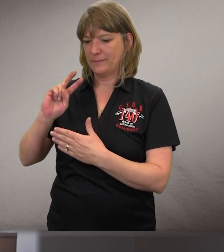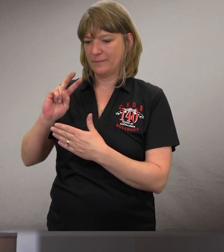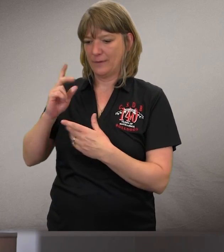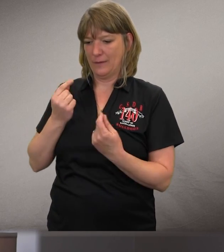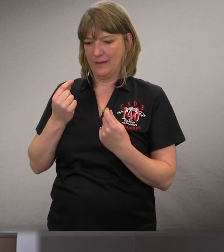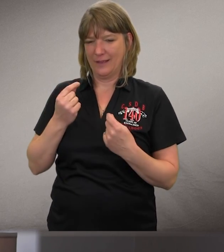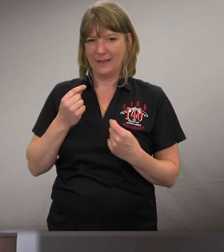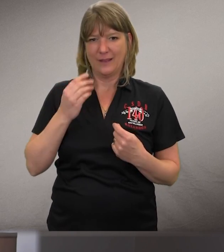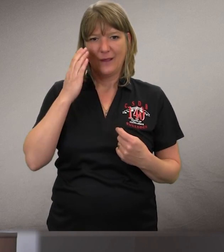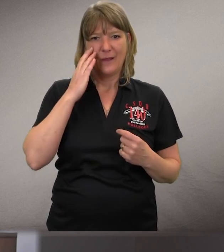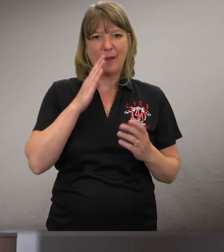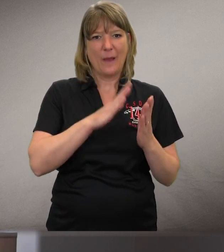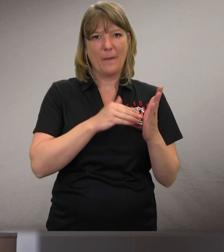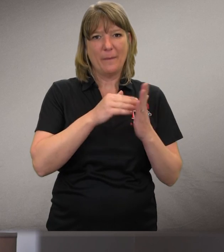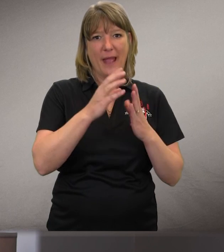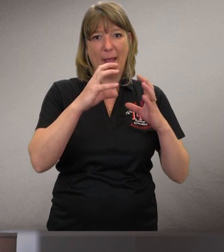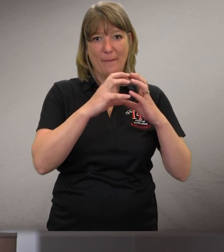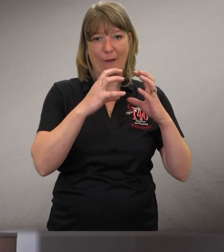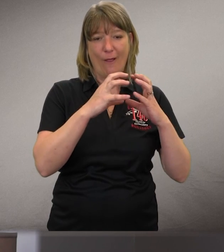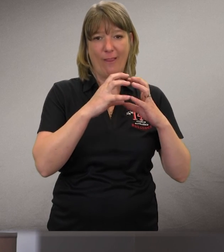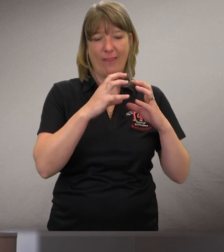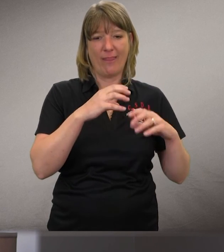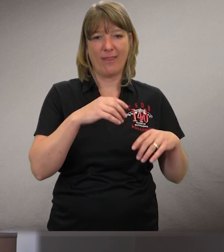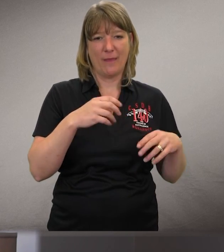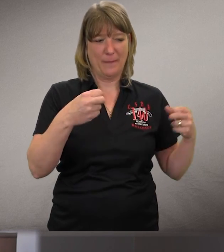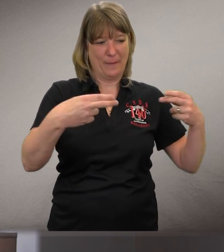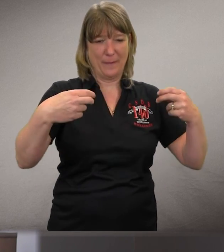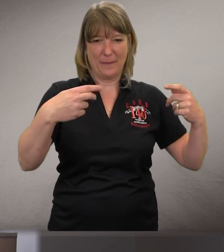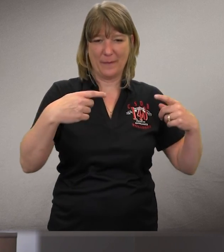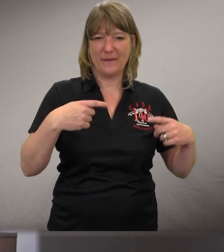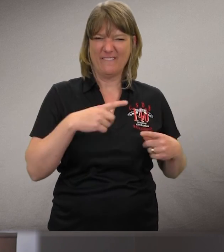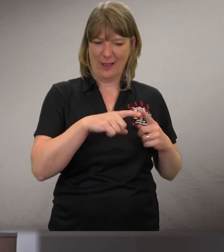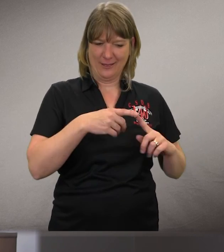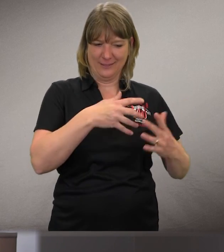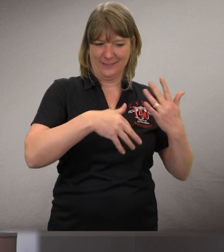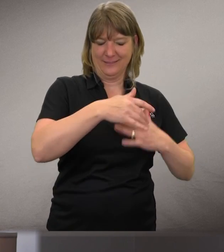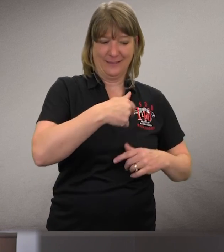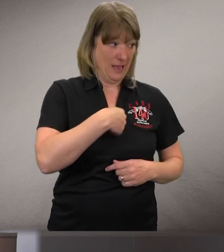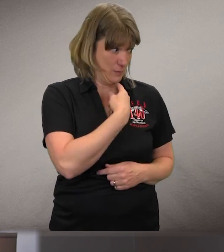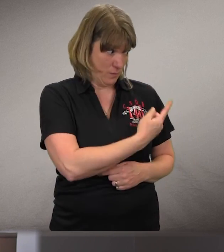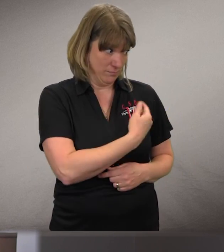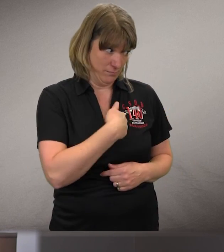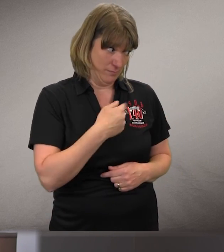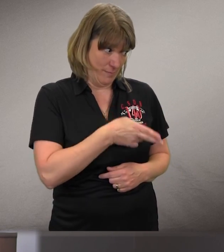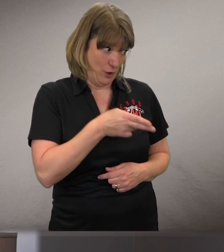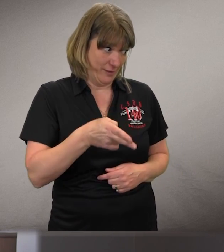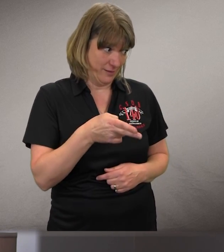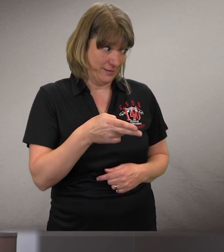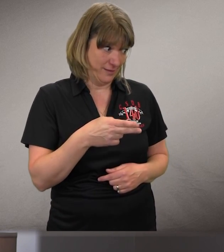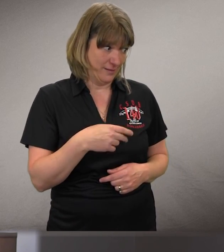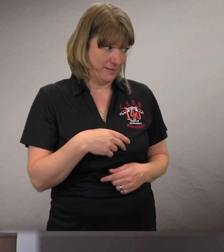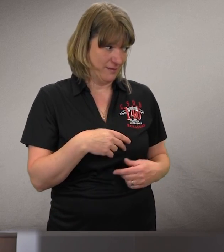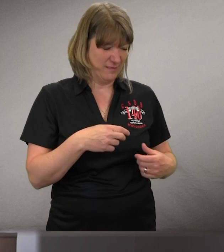A couple of weekends ago, I went paintballing with a whole bunch of friends. I told them right away, that I'm hard of hearing,